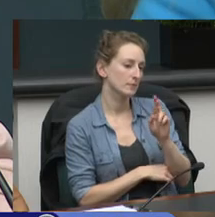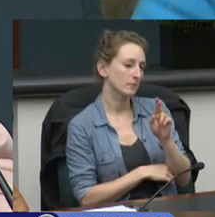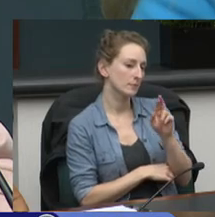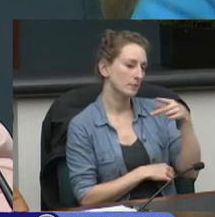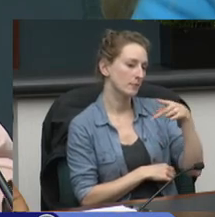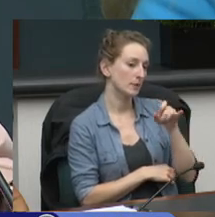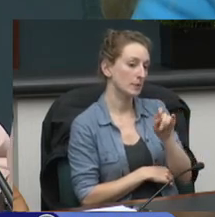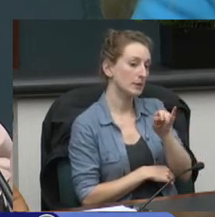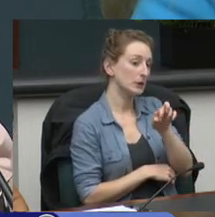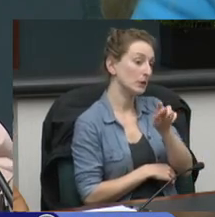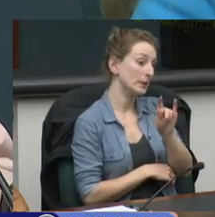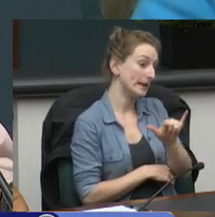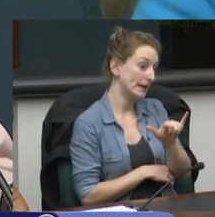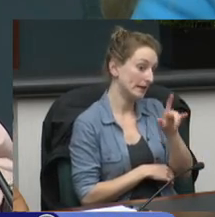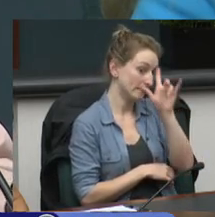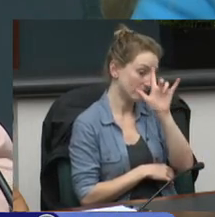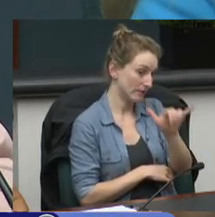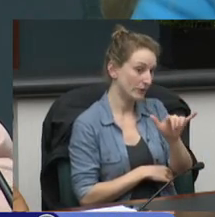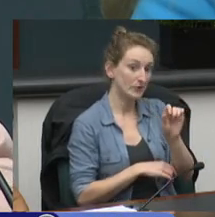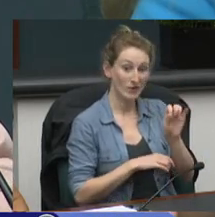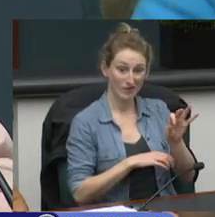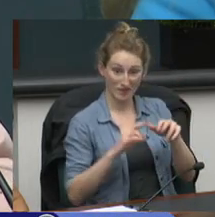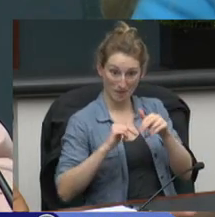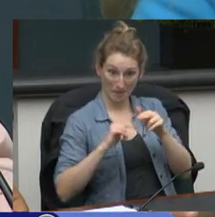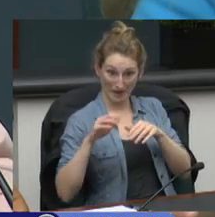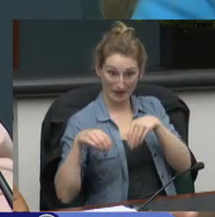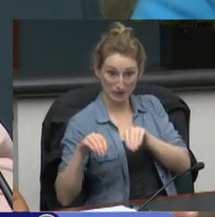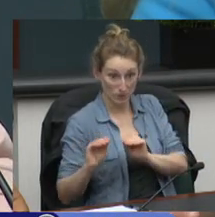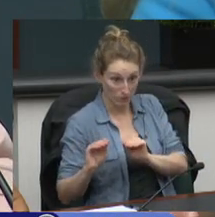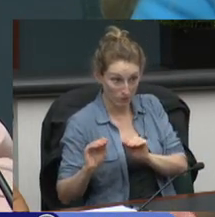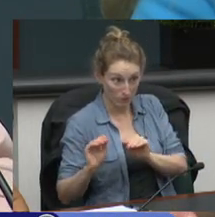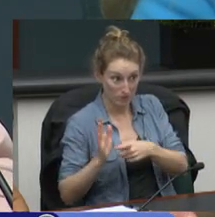that that if the building is sold that still is the case right or that's that's